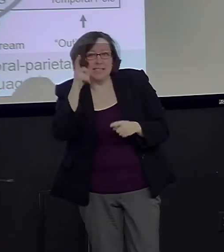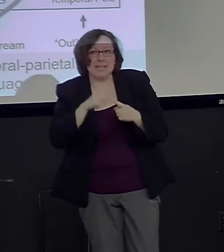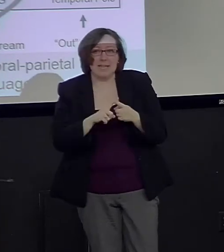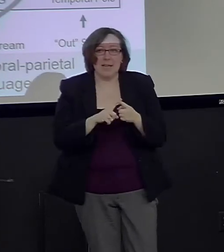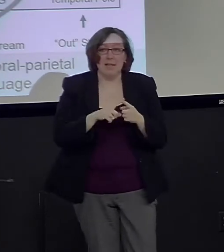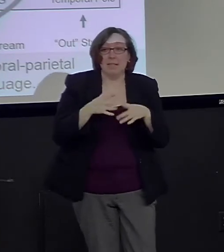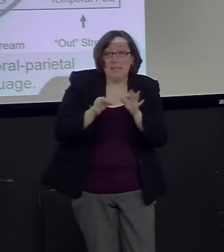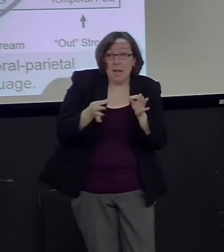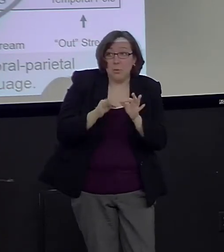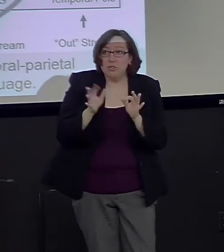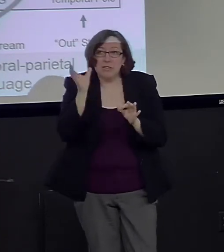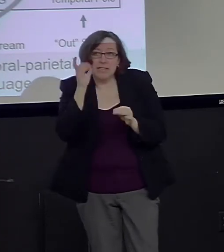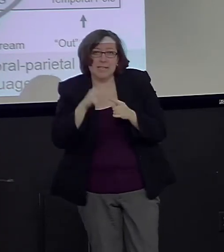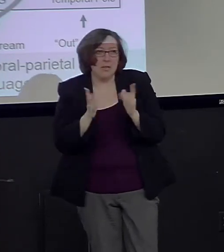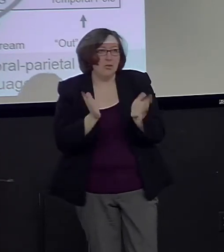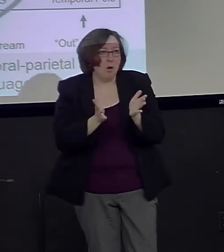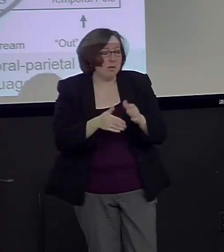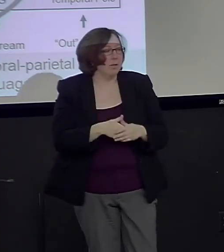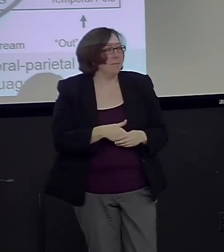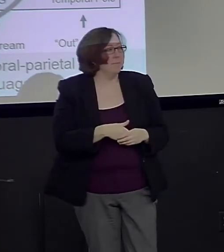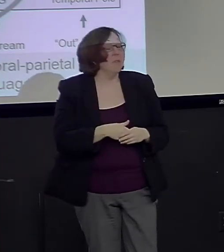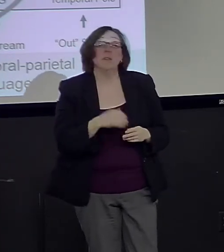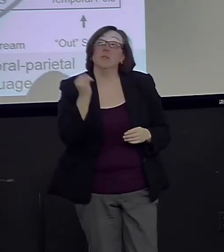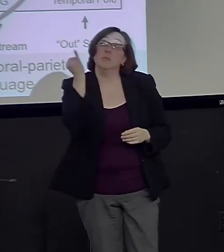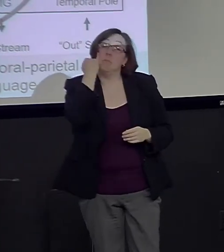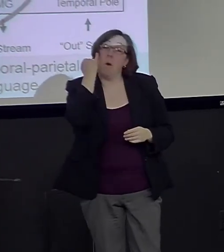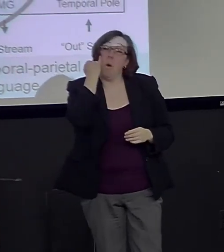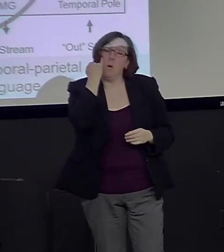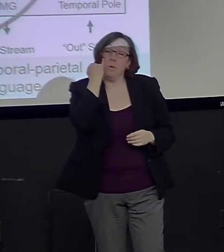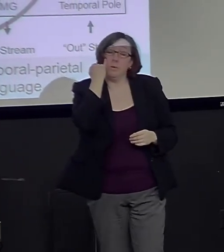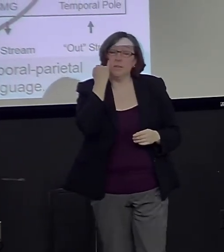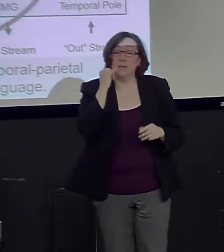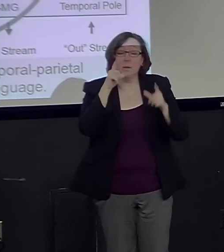What if you had them do they closed their eyes, you blindfold them,